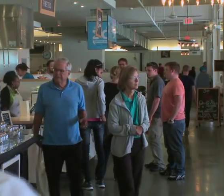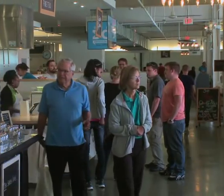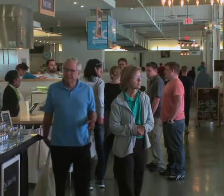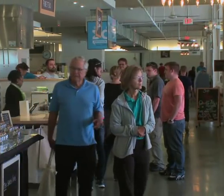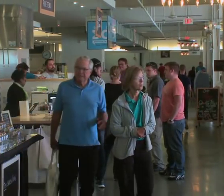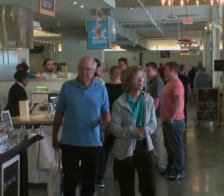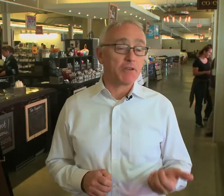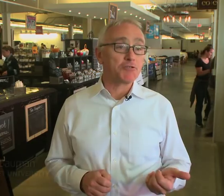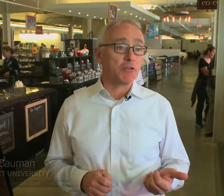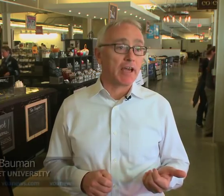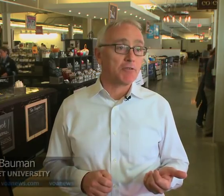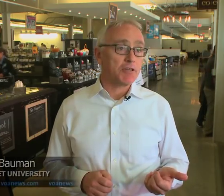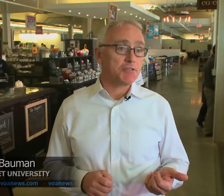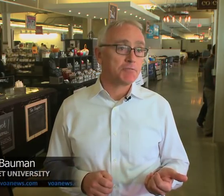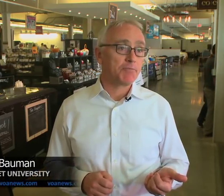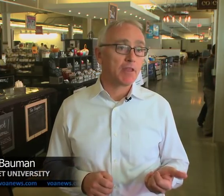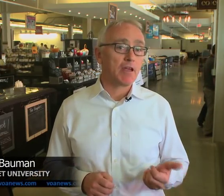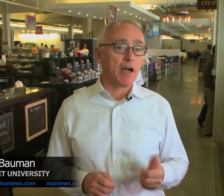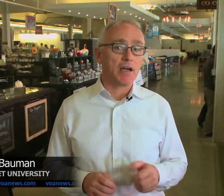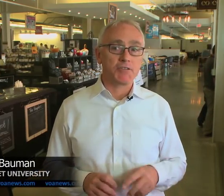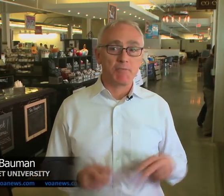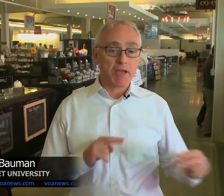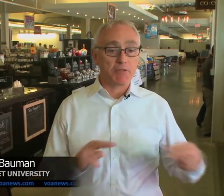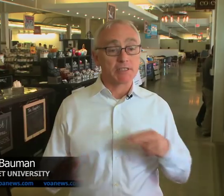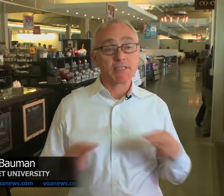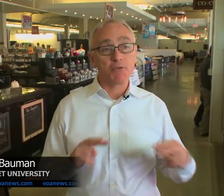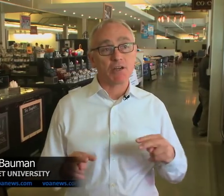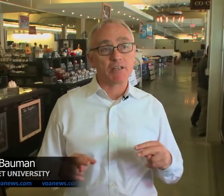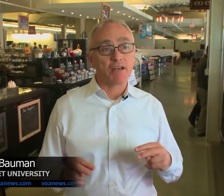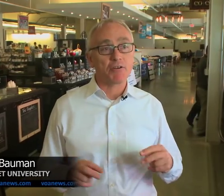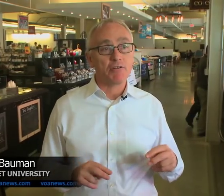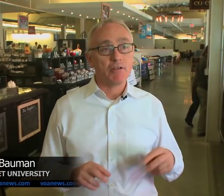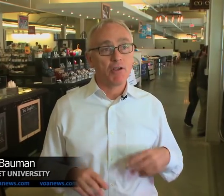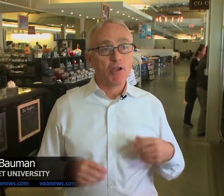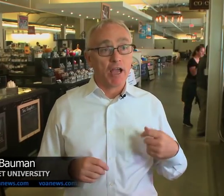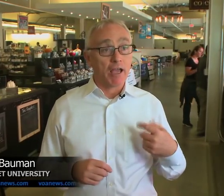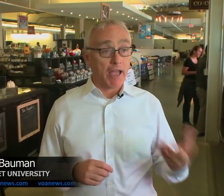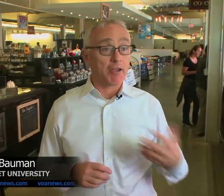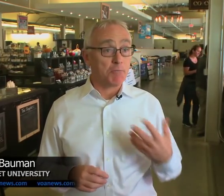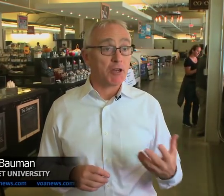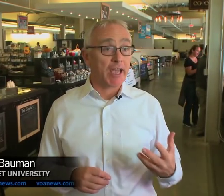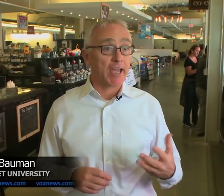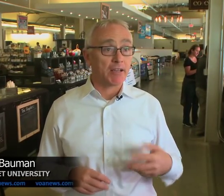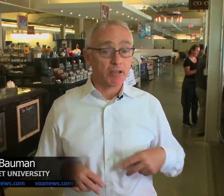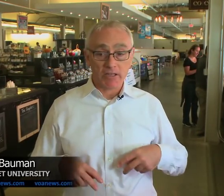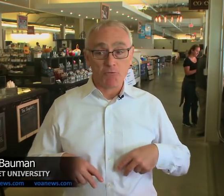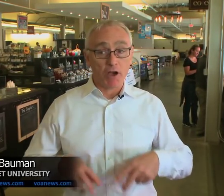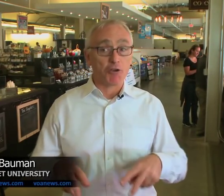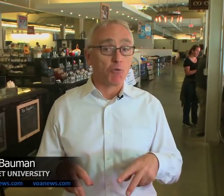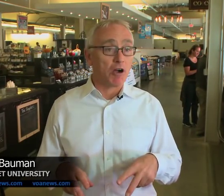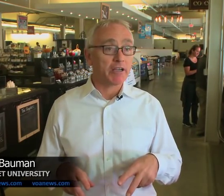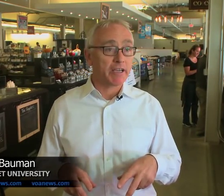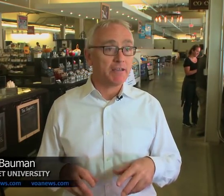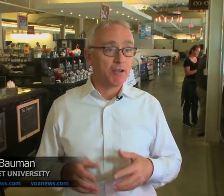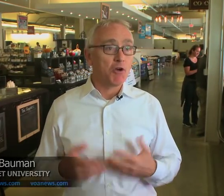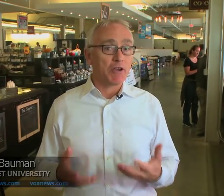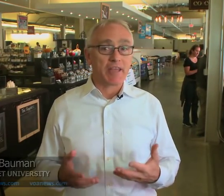"In terms of visual language, to be able to see one another and communicate clearly while you're walking.